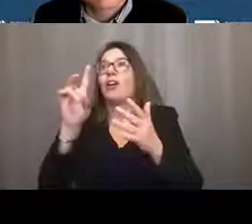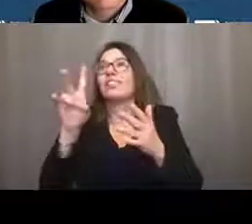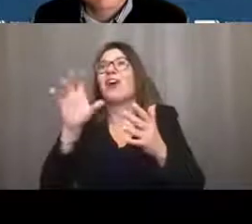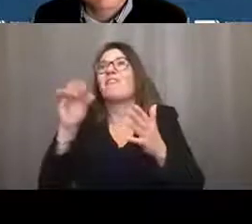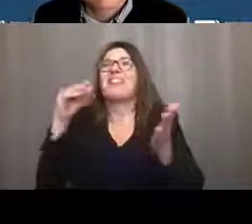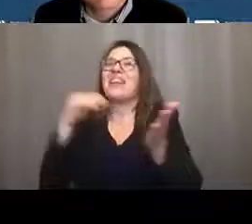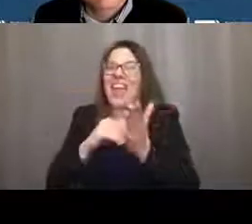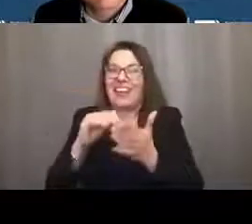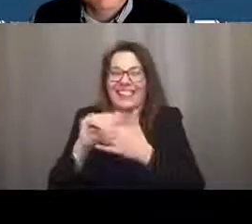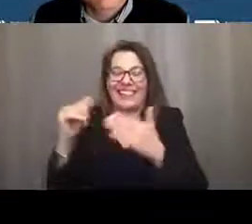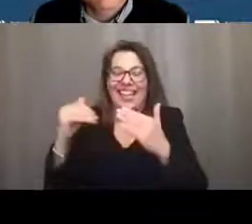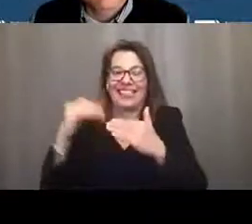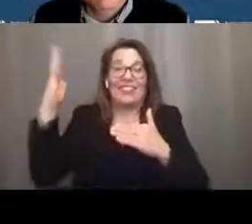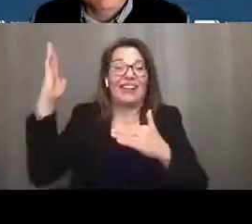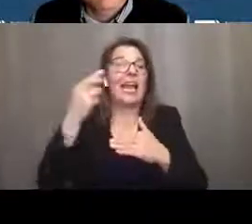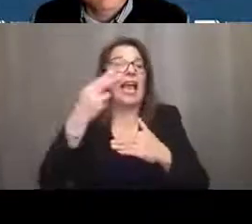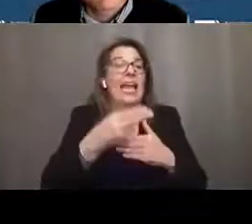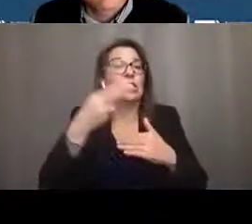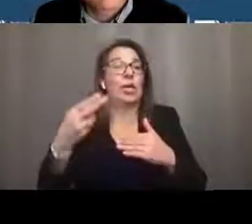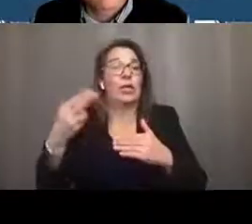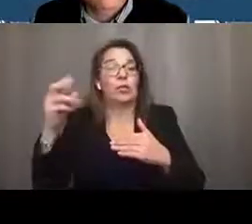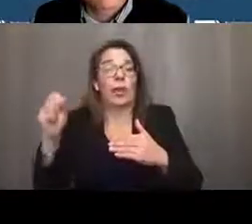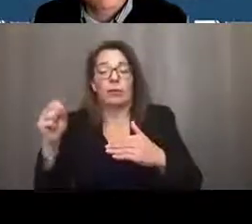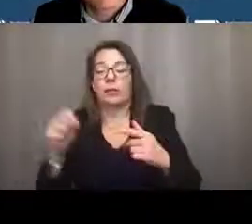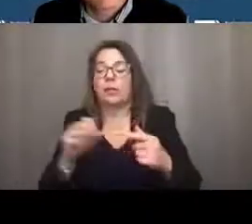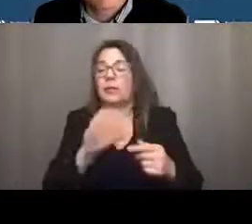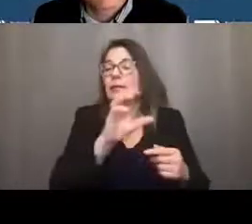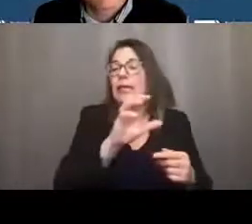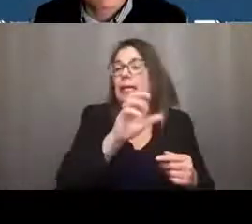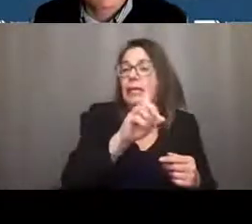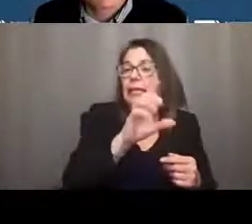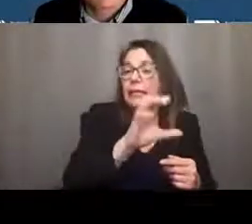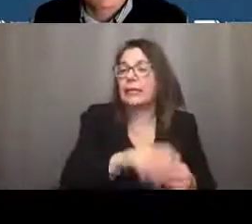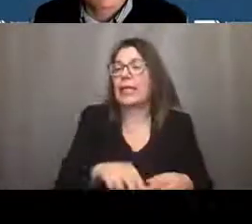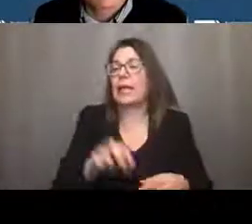So if you receive funding from CDC and NIH and USAID,